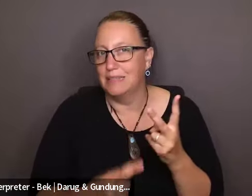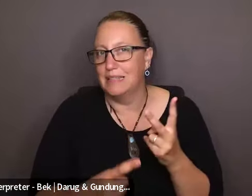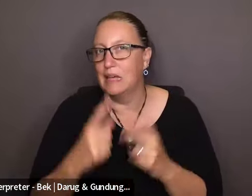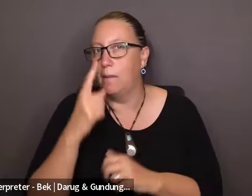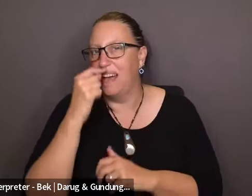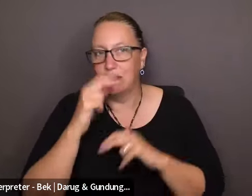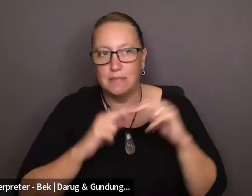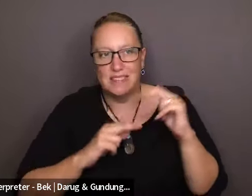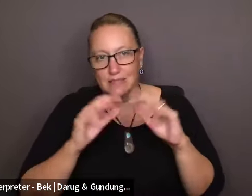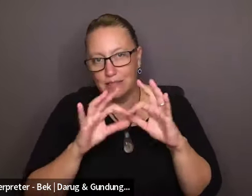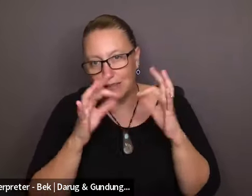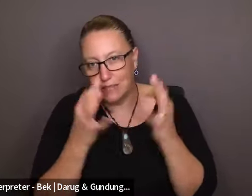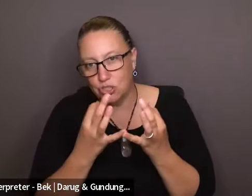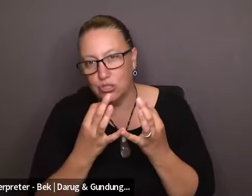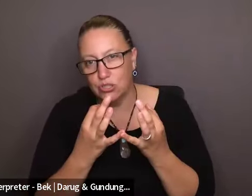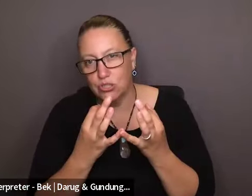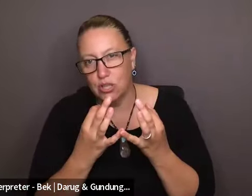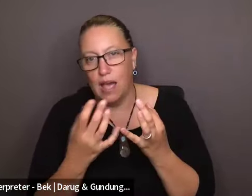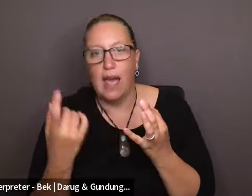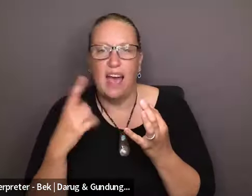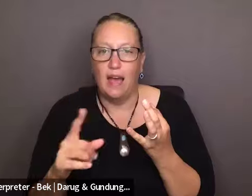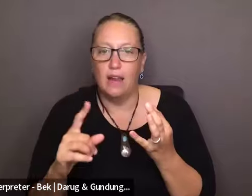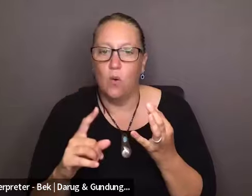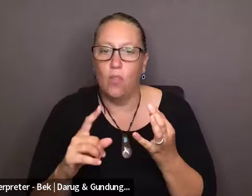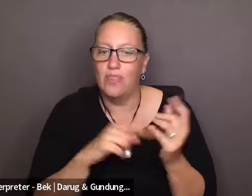organisations might be disability advocacy